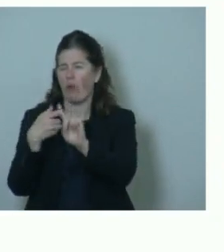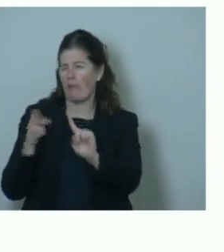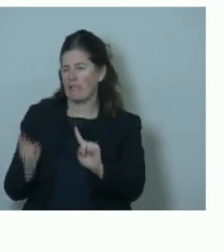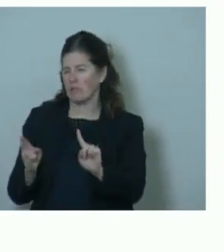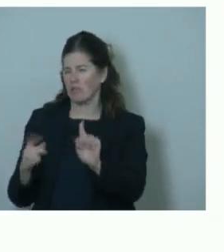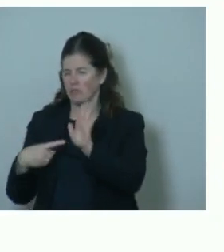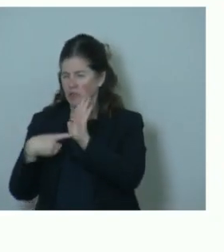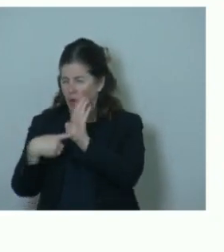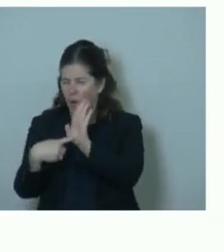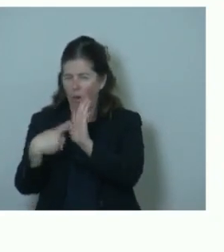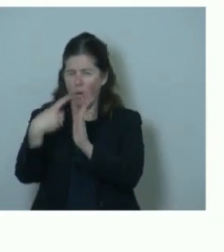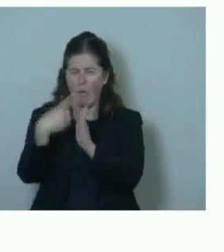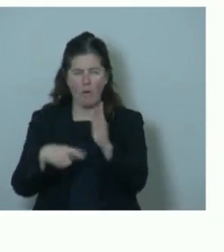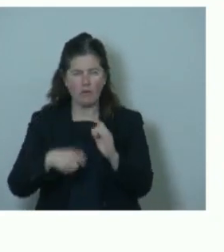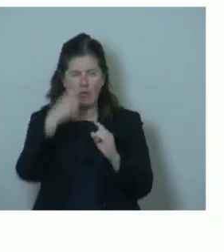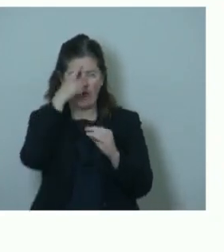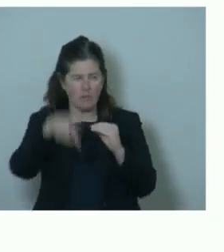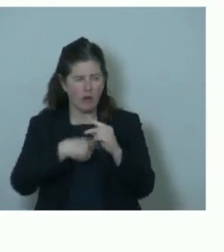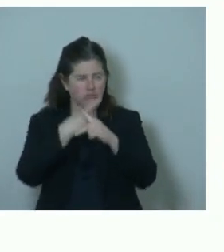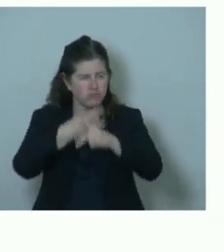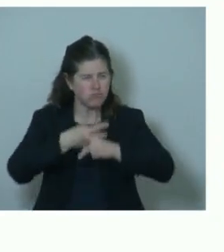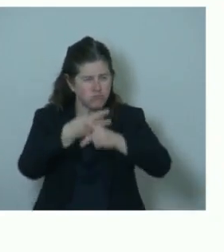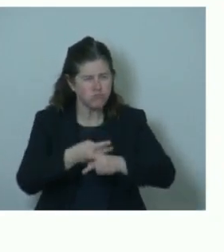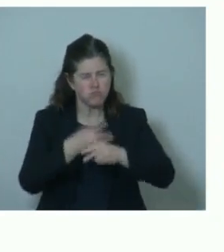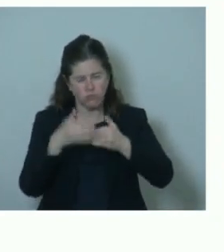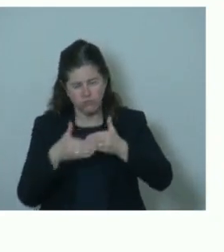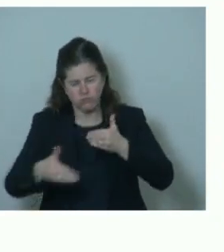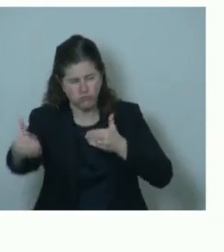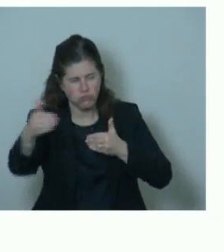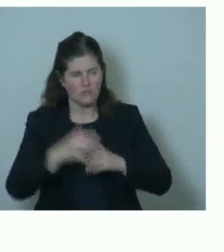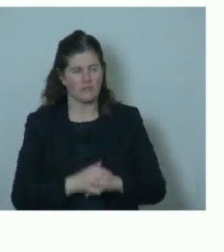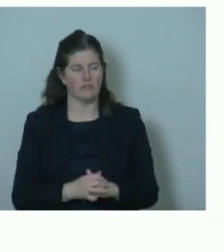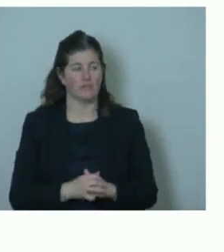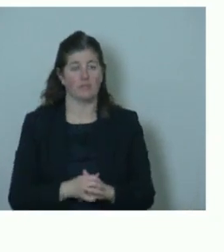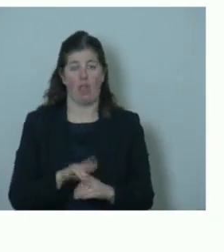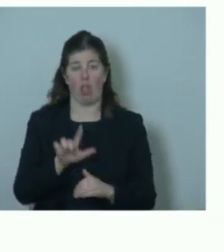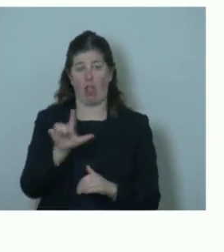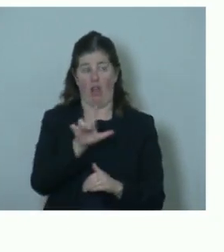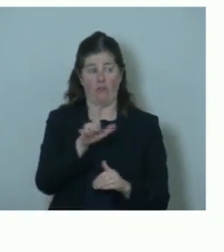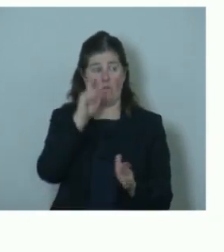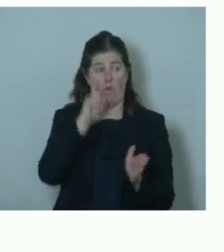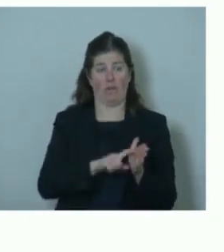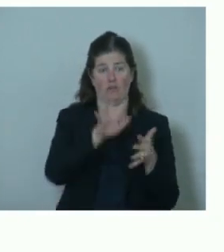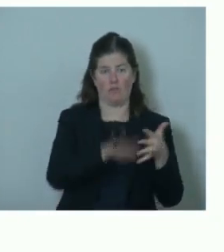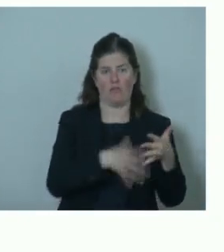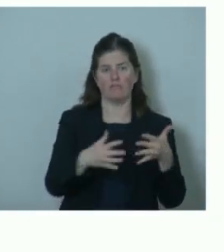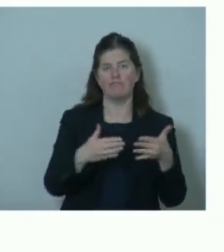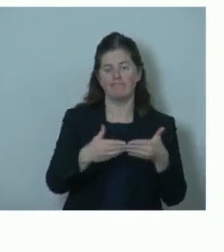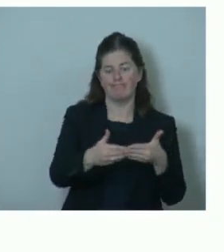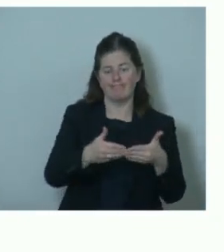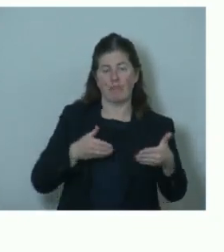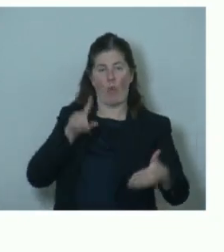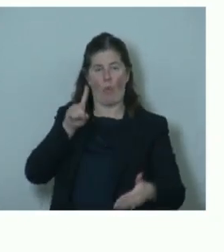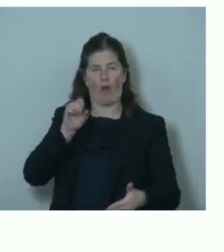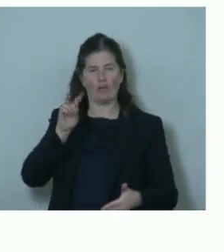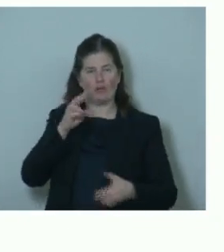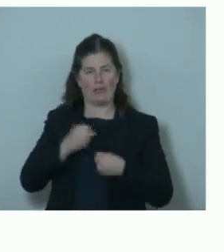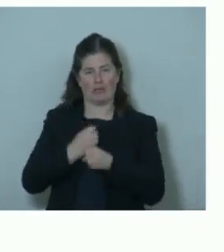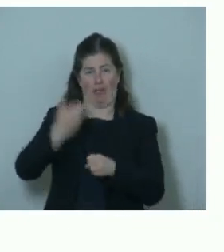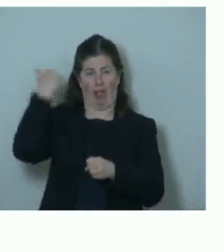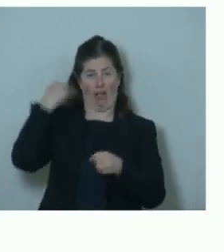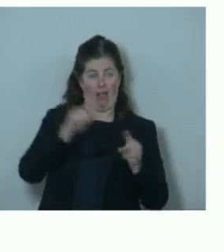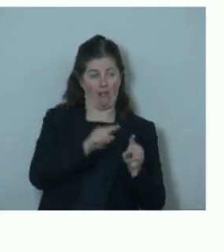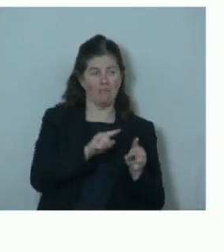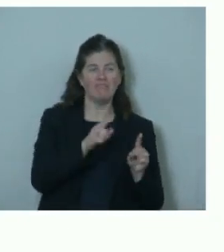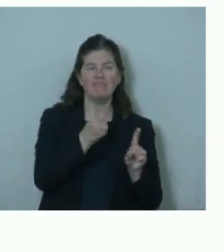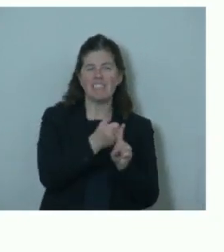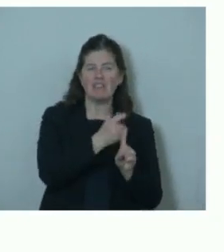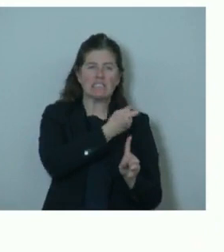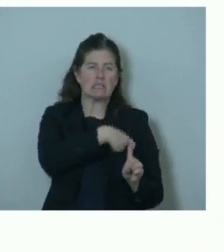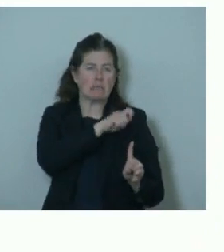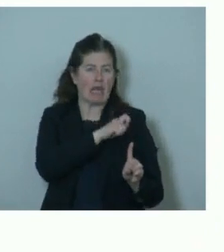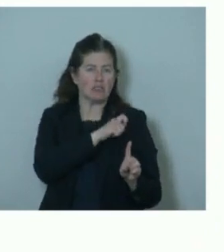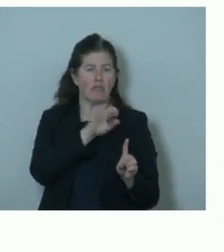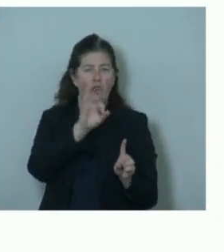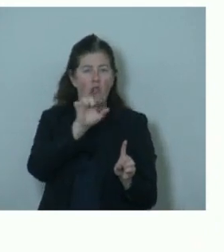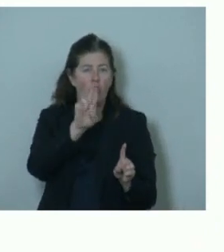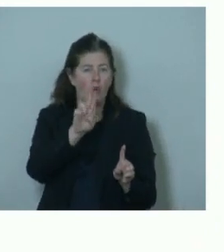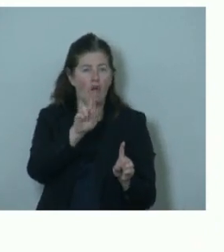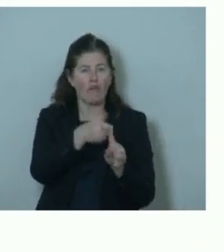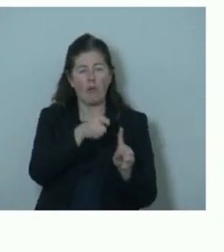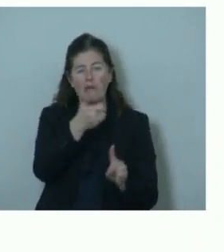I WANT TO SHOW YOU A COUPLE OF SLIDES ABOUT HISTORY THAT MIGHT MAKE THE POINT ABOUT WHAT WE HAVE TO THINK ABOUT CAREFULLY WHEN WE MOVE FORWARD.